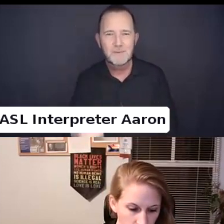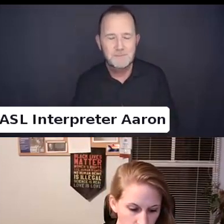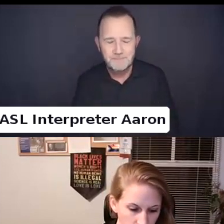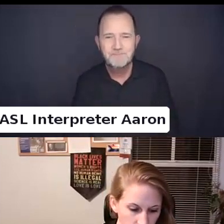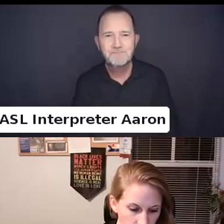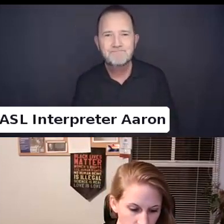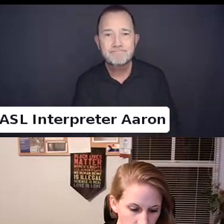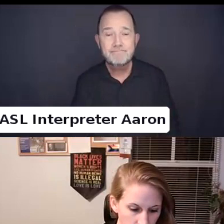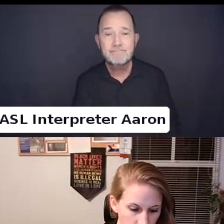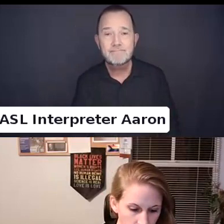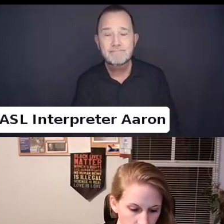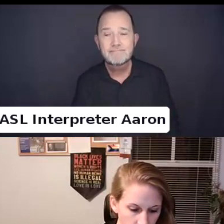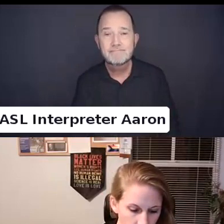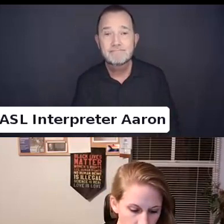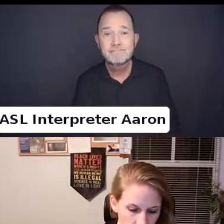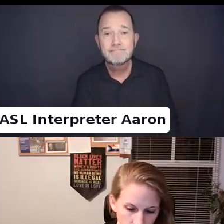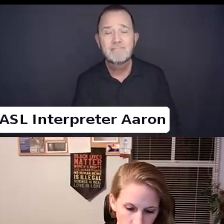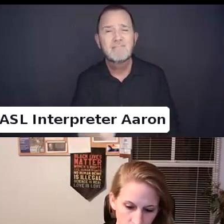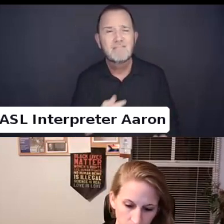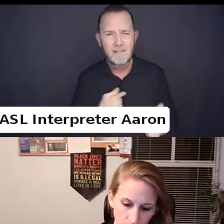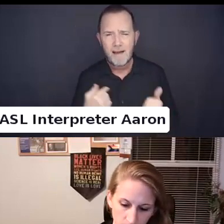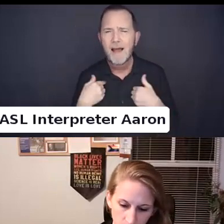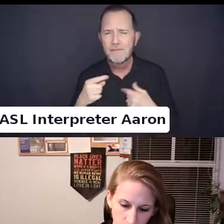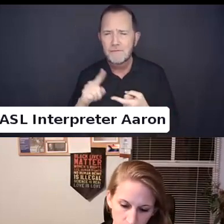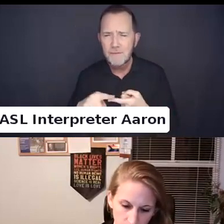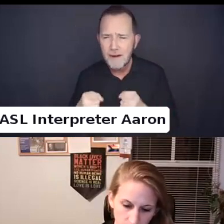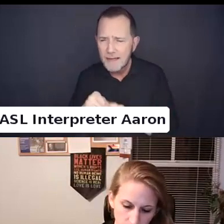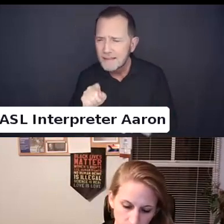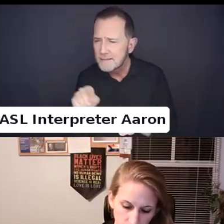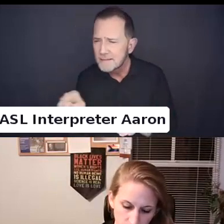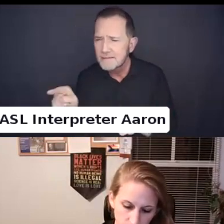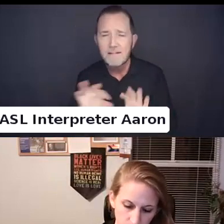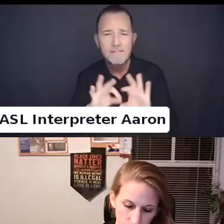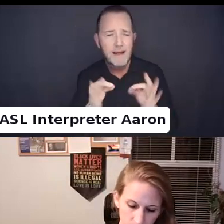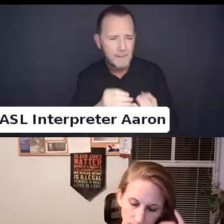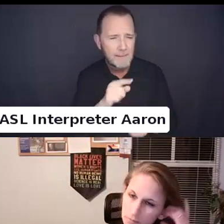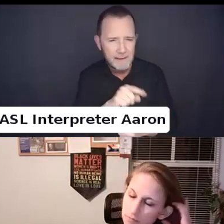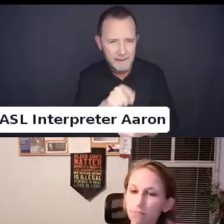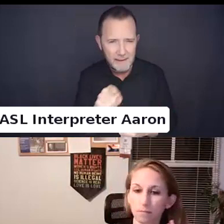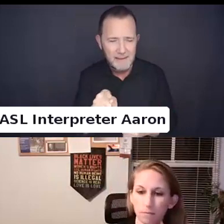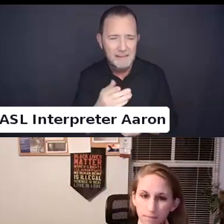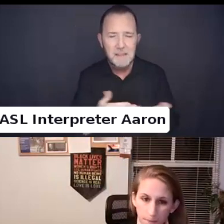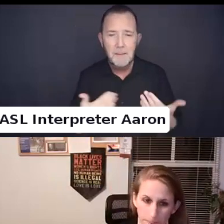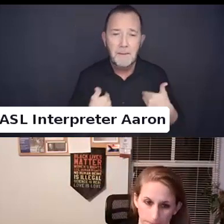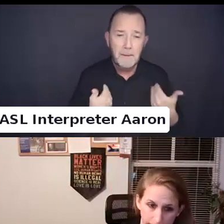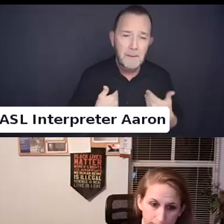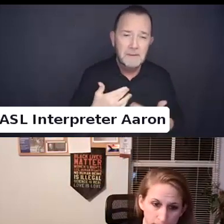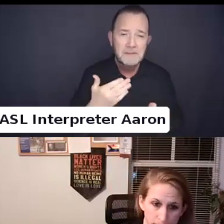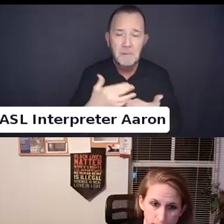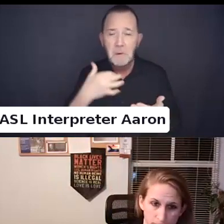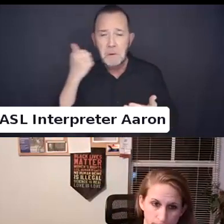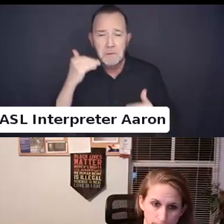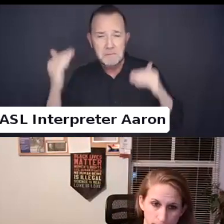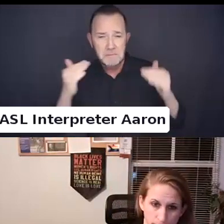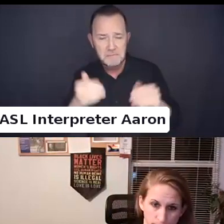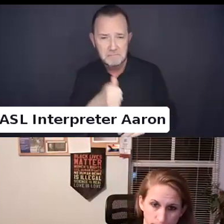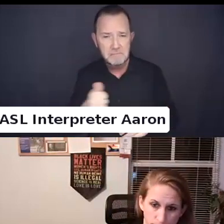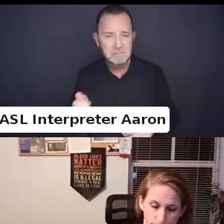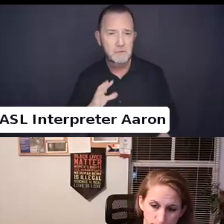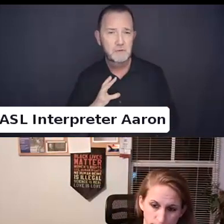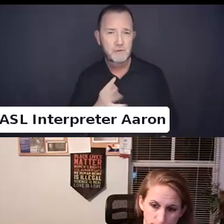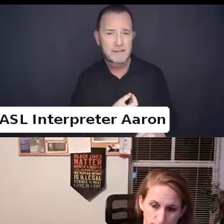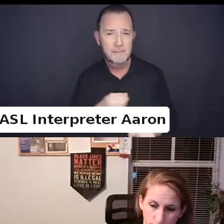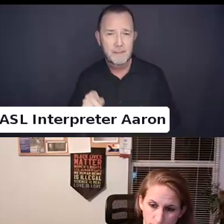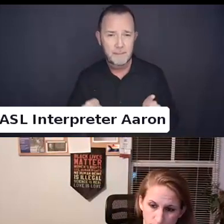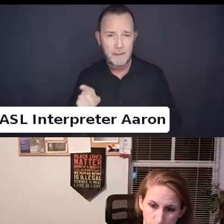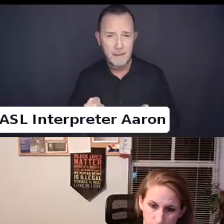I have friends and family members both youth and adults who are trans people who have disabilities